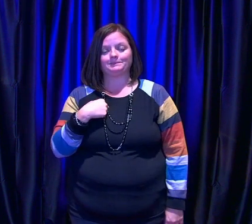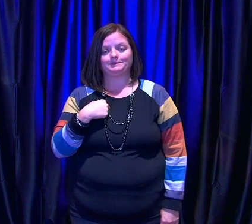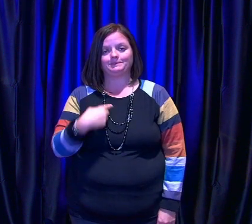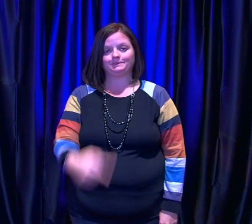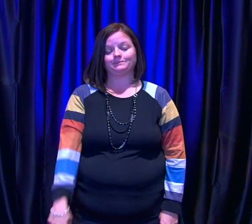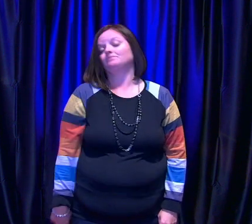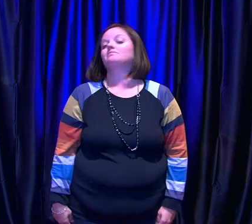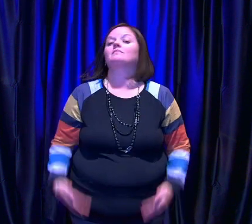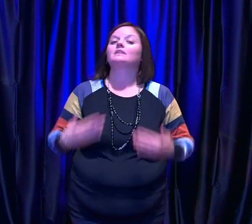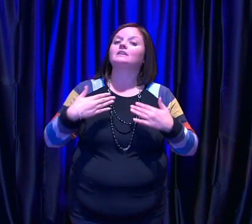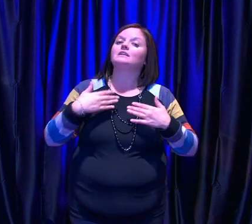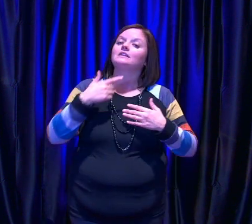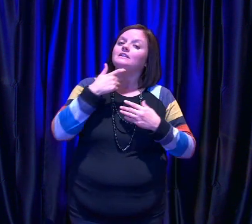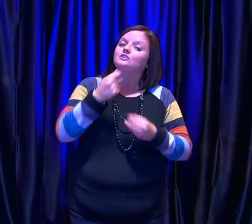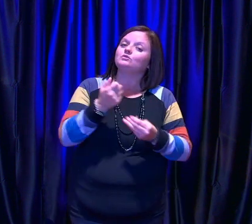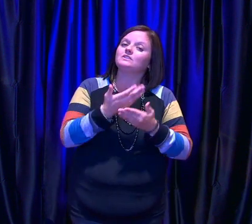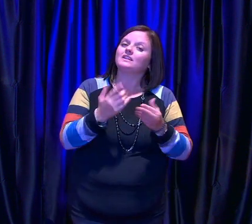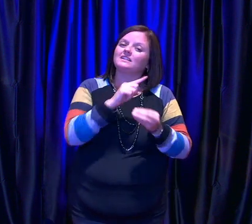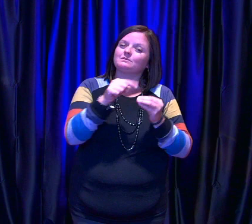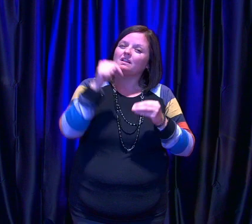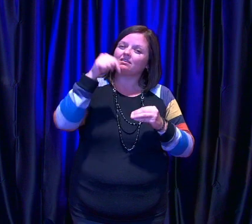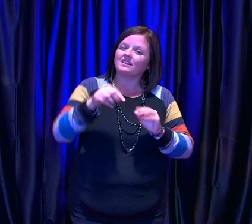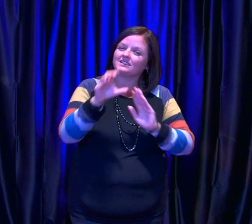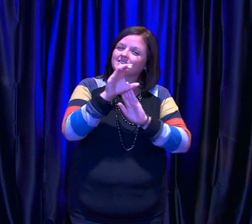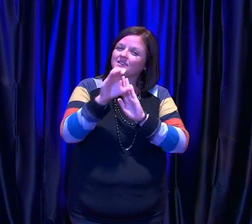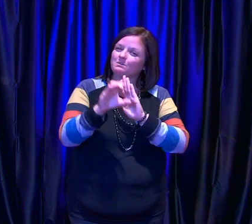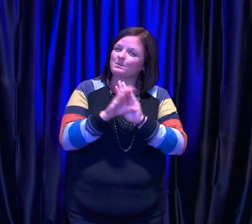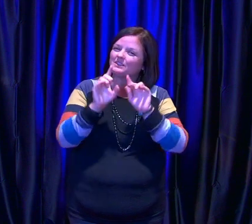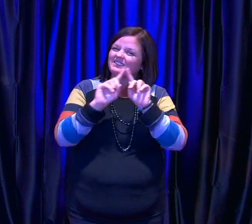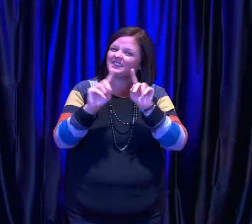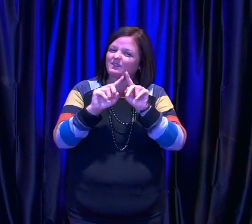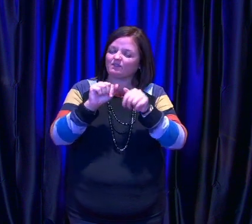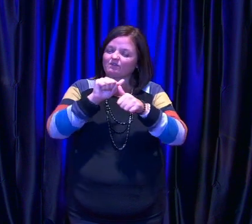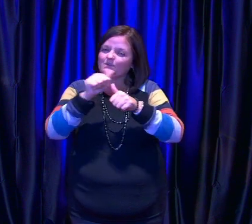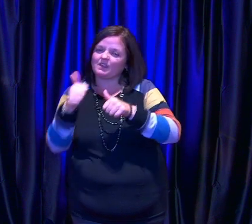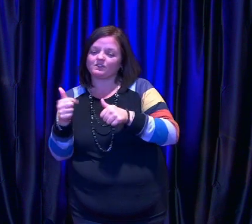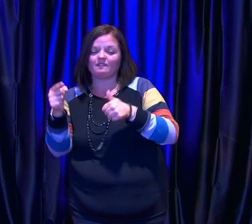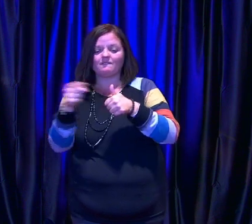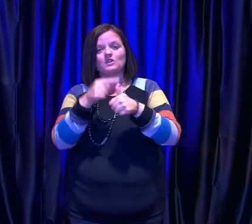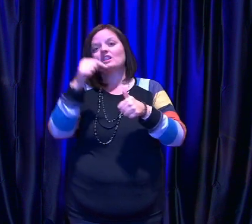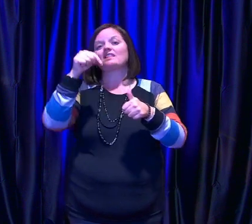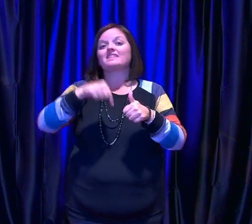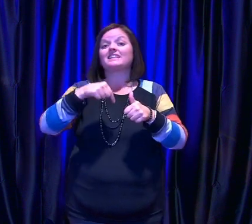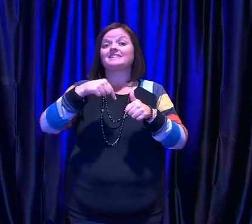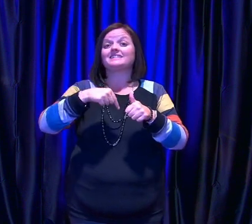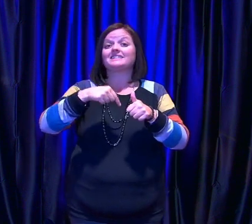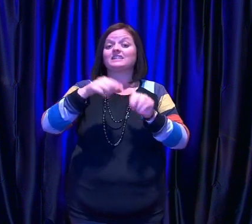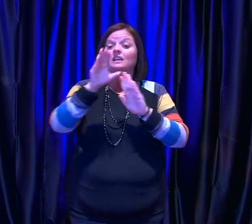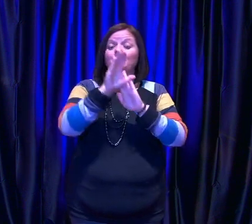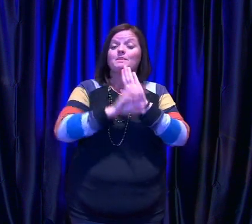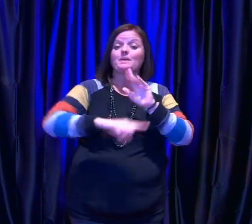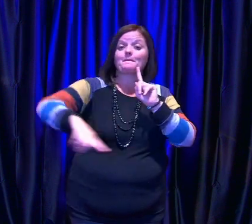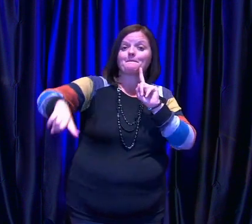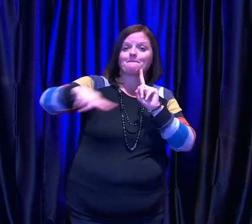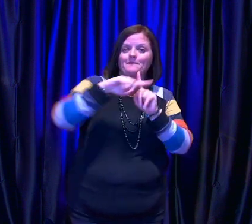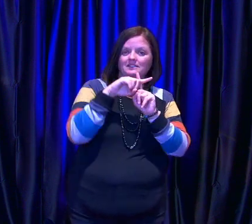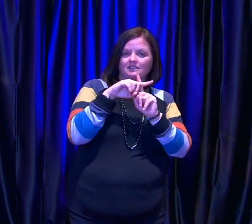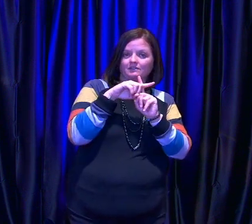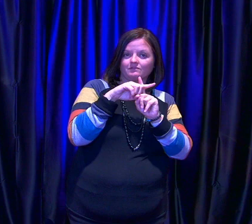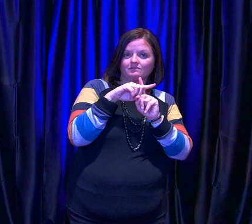some interesting things about this commandment that are different than the others first of all this one's positive there are two that are positive and the